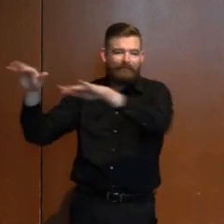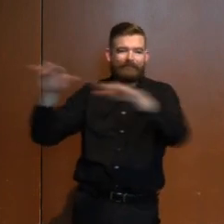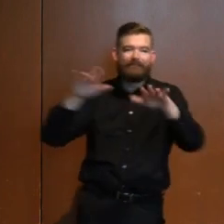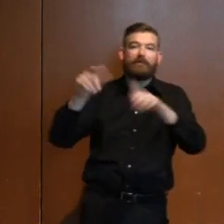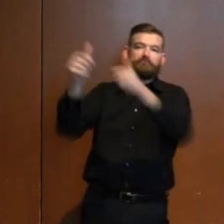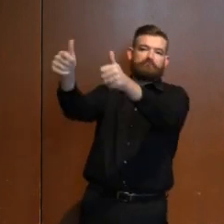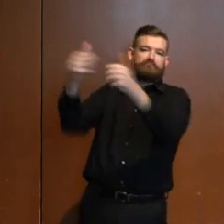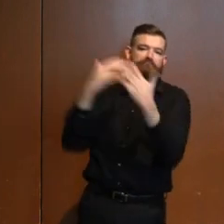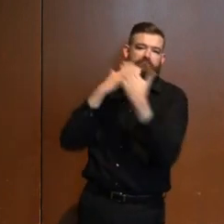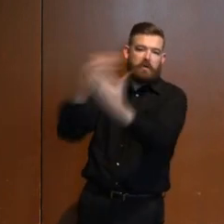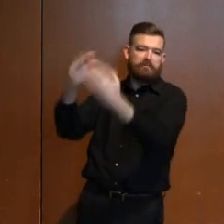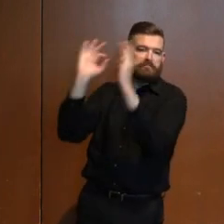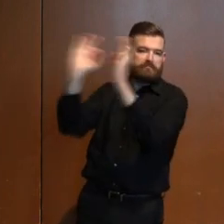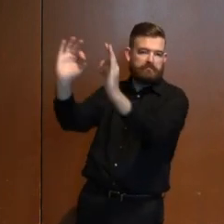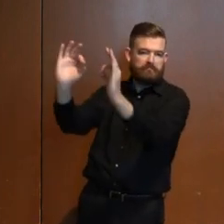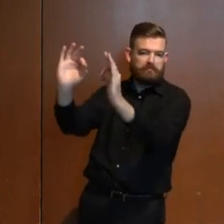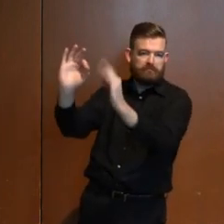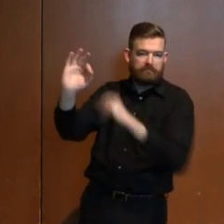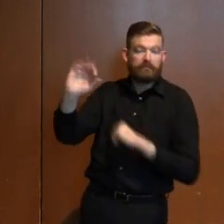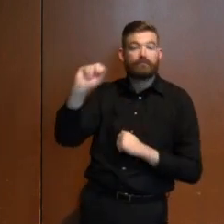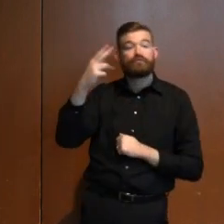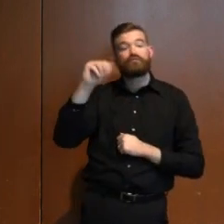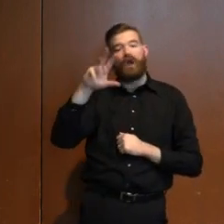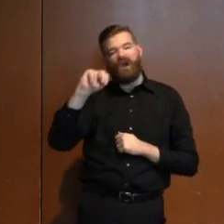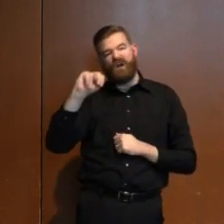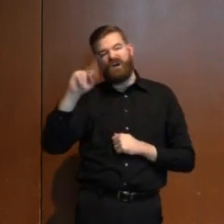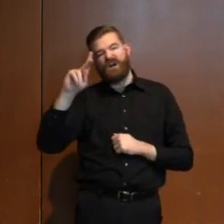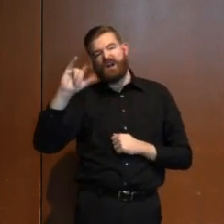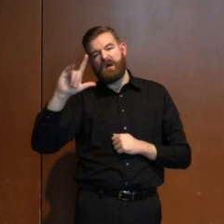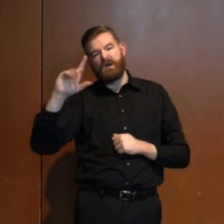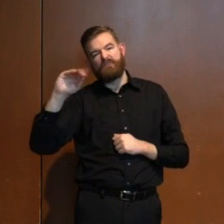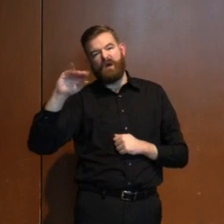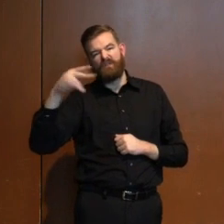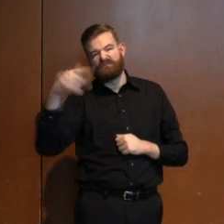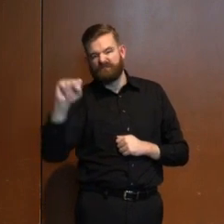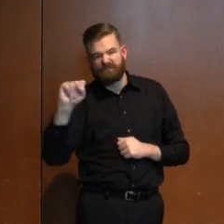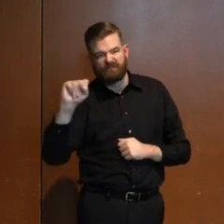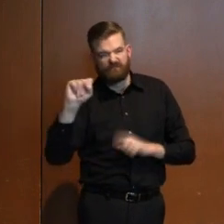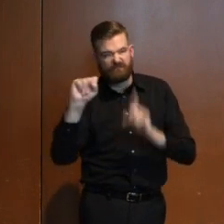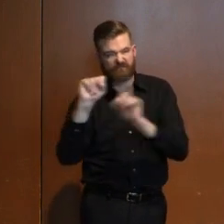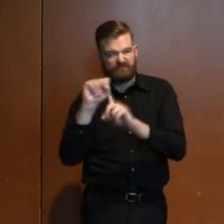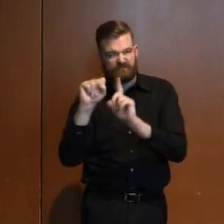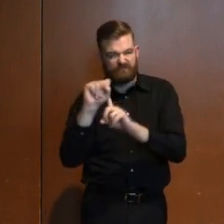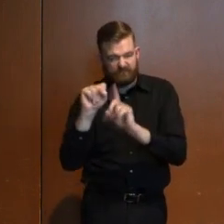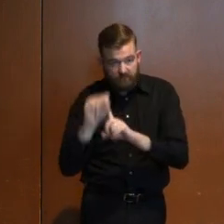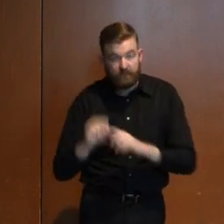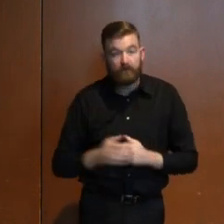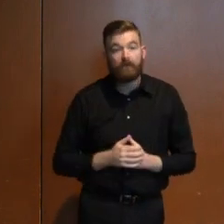BE WITH US BUT HE ISN'T WITH US BECAUSE HE'S AT THE ROCK DOING EXACTLY WHAT WE'RE TALKING ABOUT. SO PLEASE GIVE SHAWN A